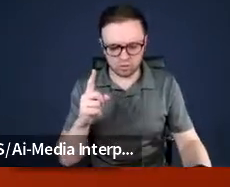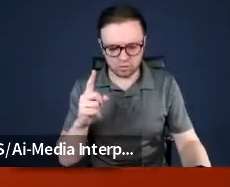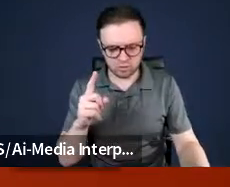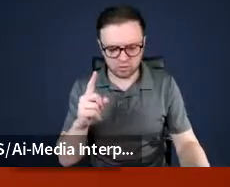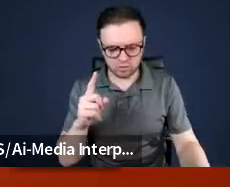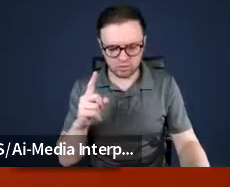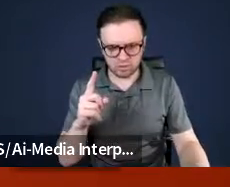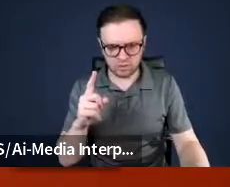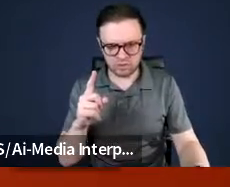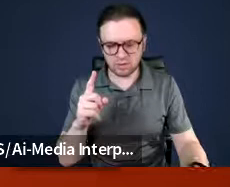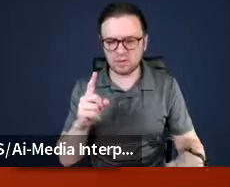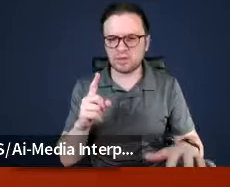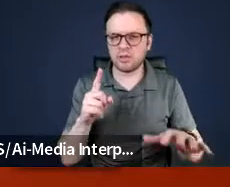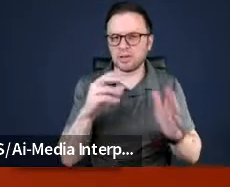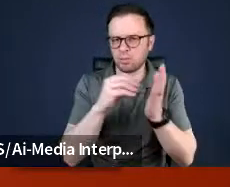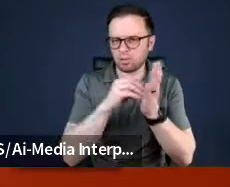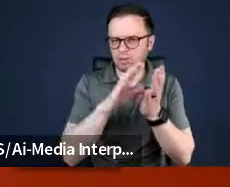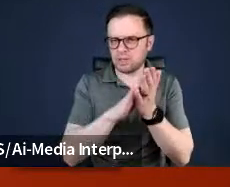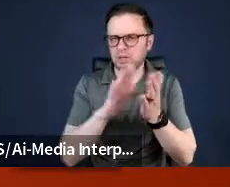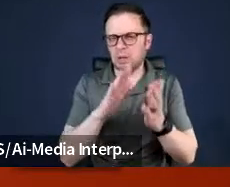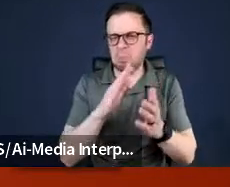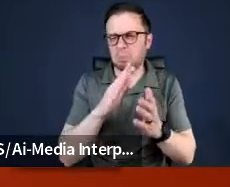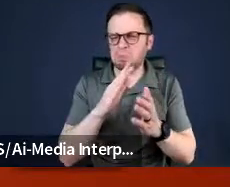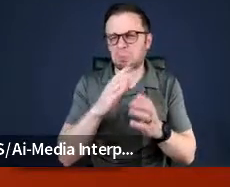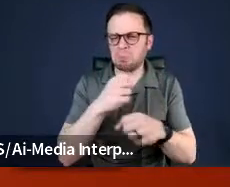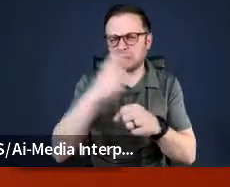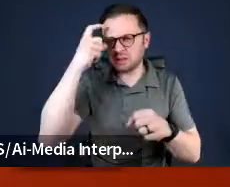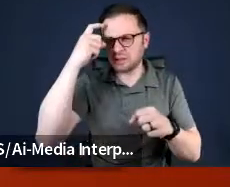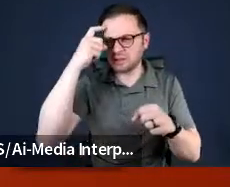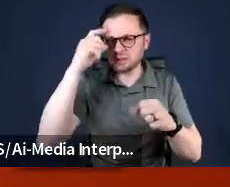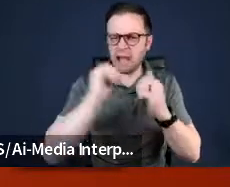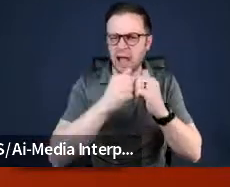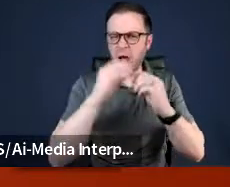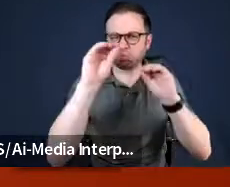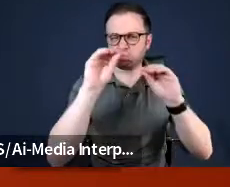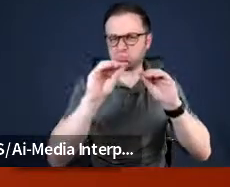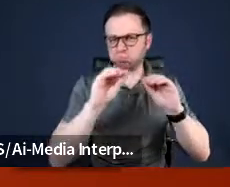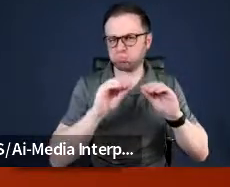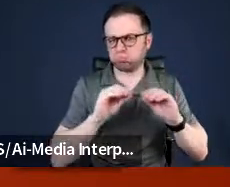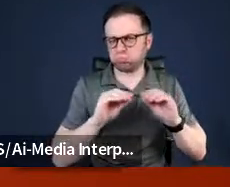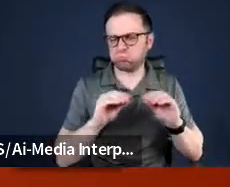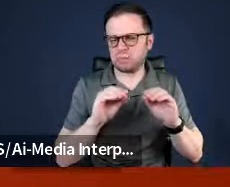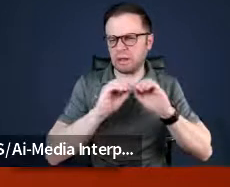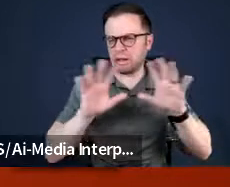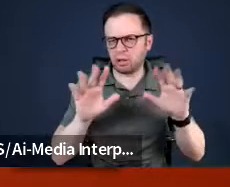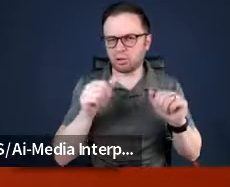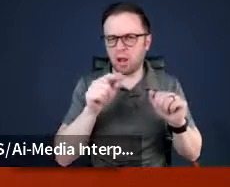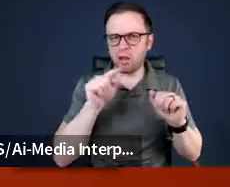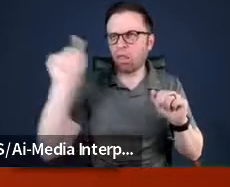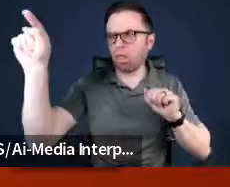We've got a header and nap menu links, making sure that -- Nava menu links, making sure the heading structure and the